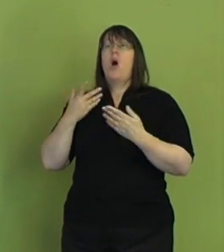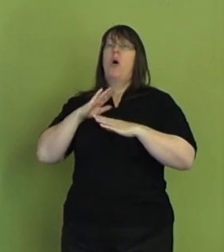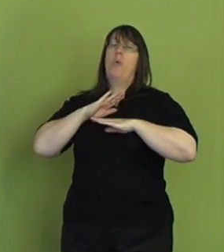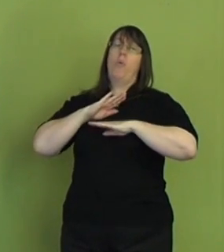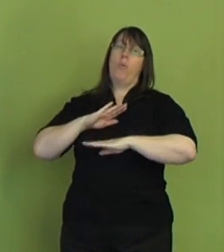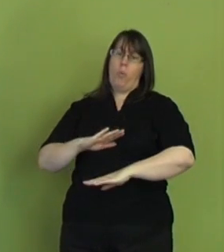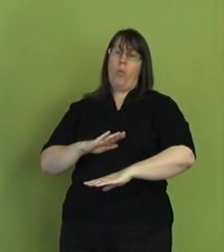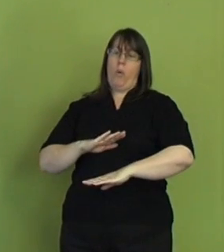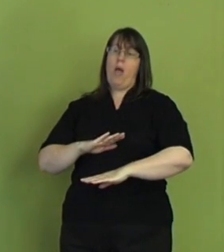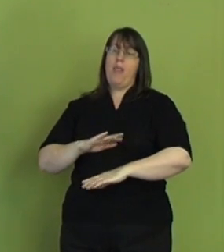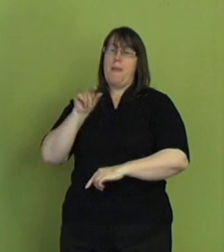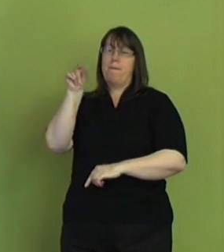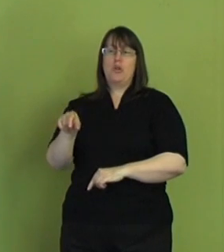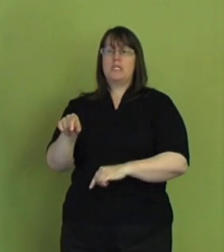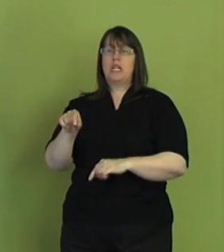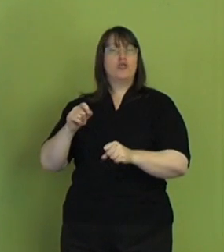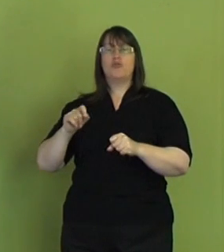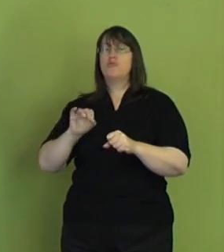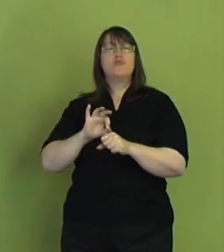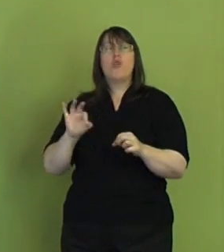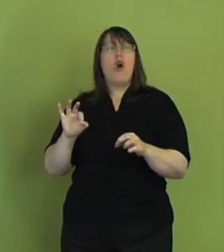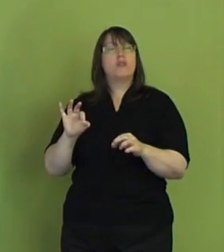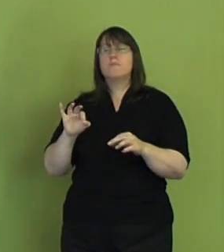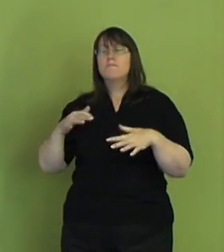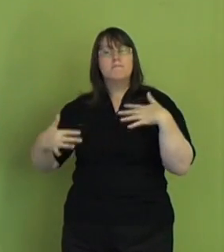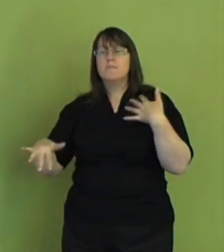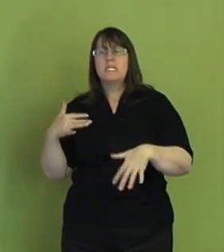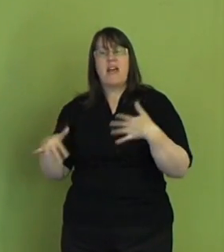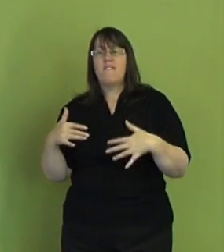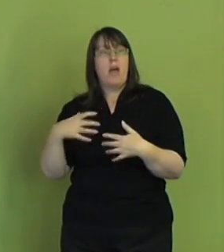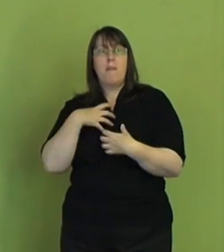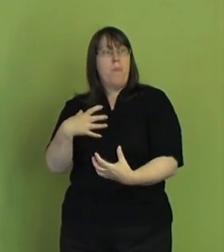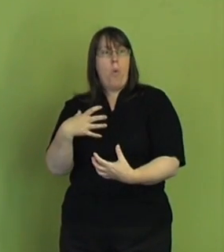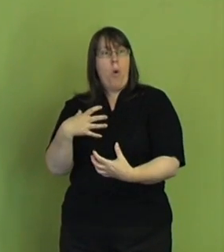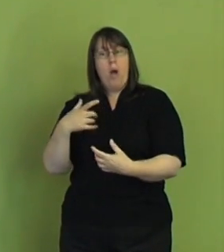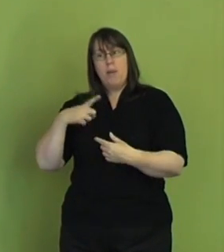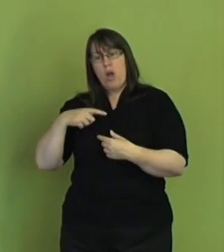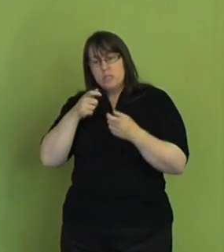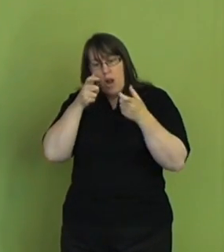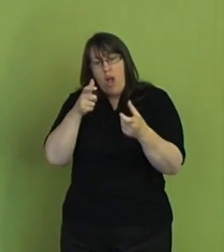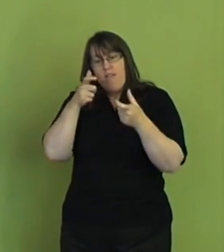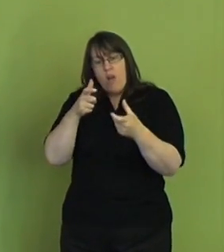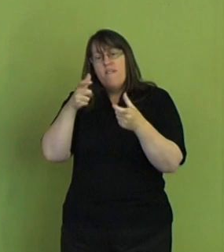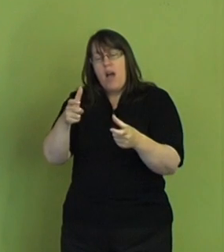from the all-consuming nature of caring for that particular loved one.